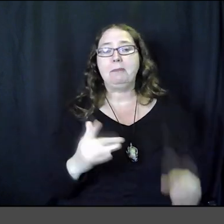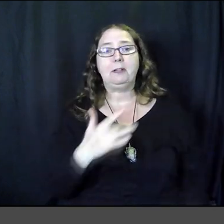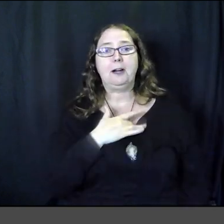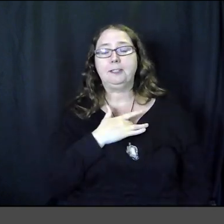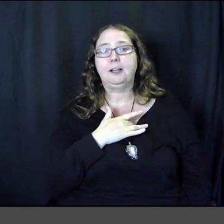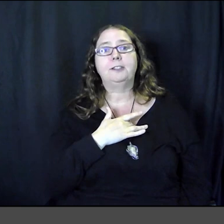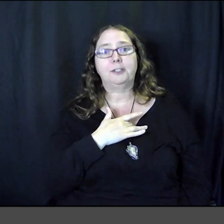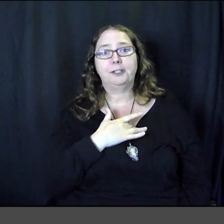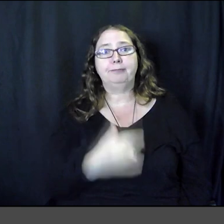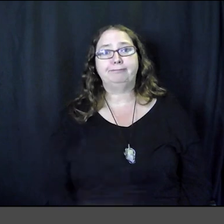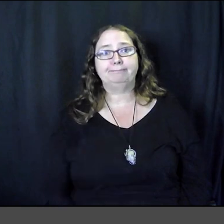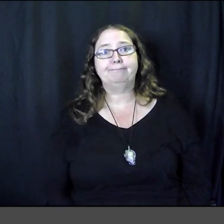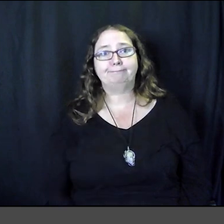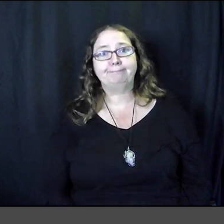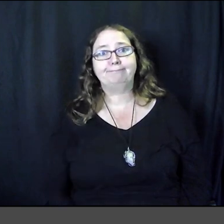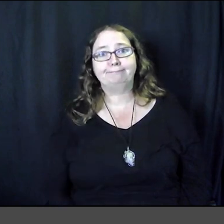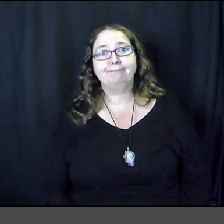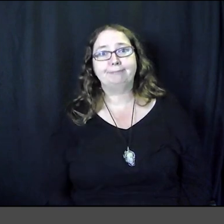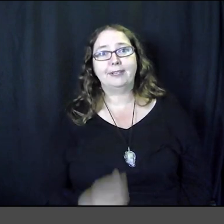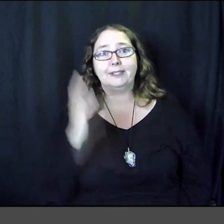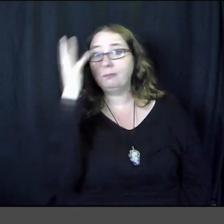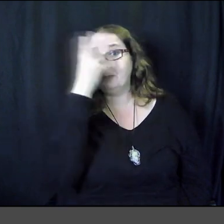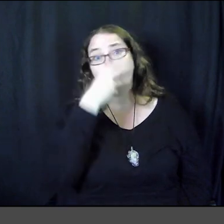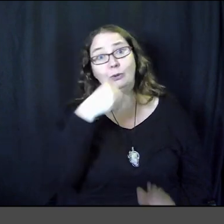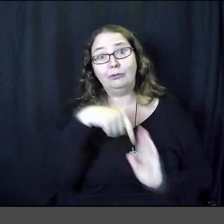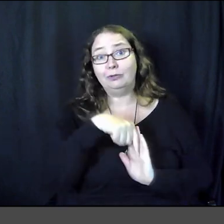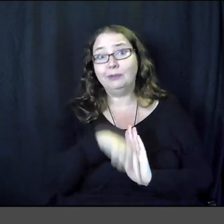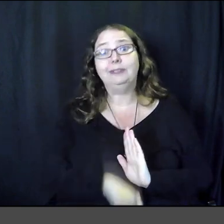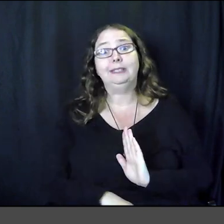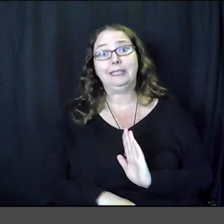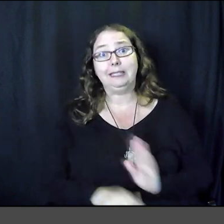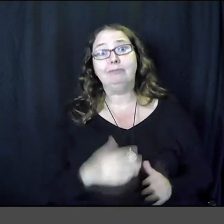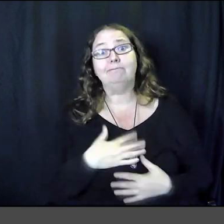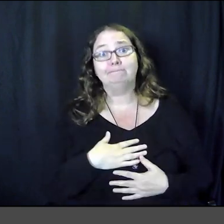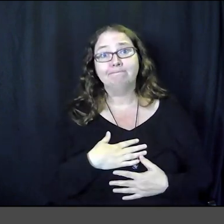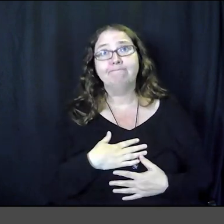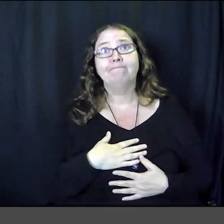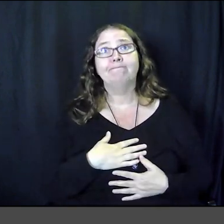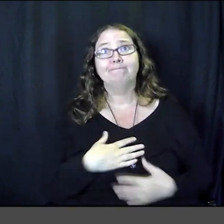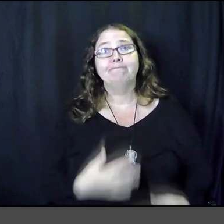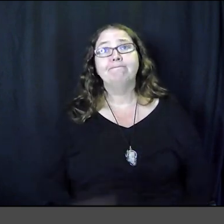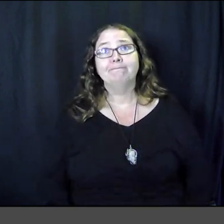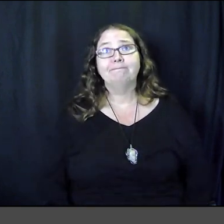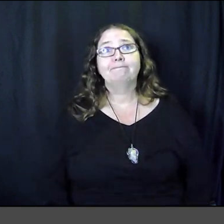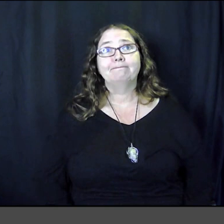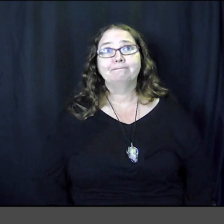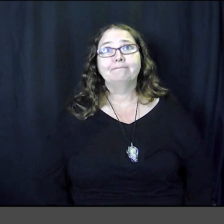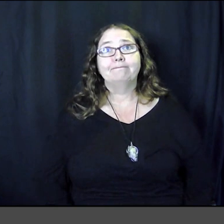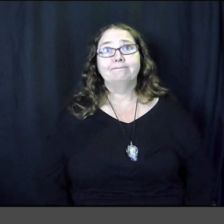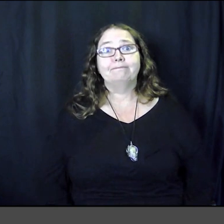DEEP, VERY IT'S A COLLECTIVE SELF THAT APPEARS.